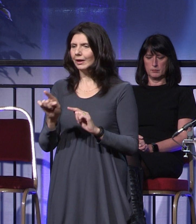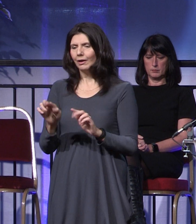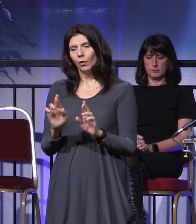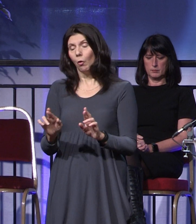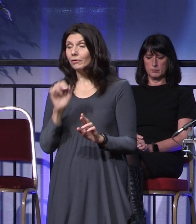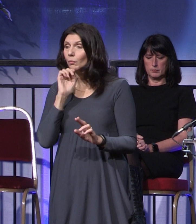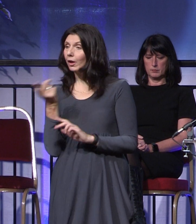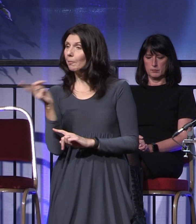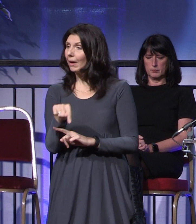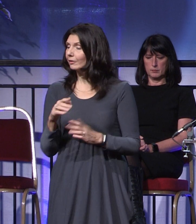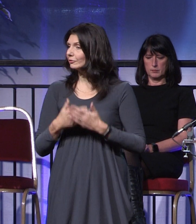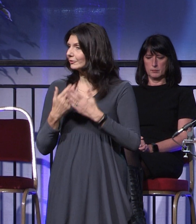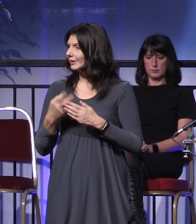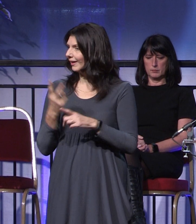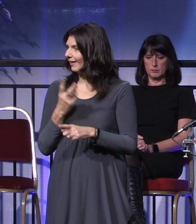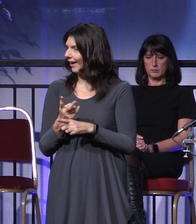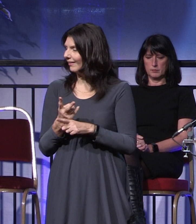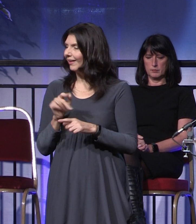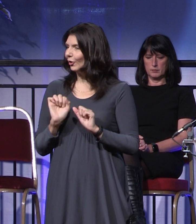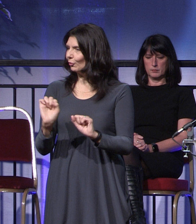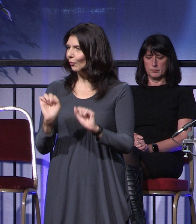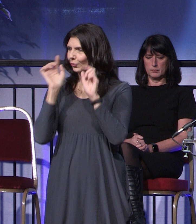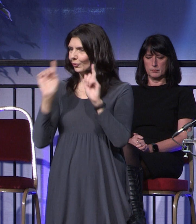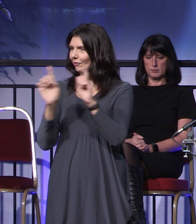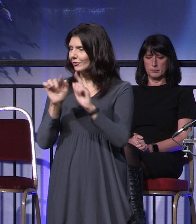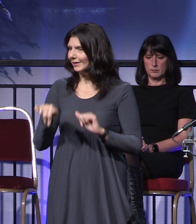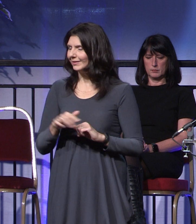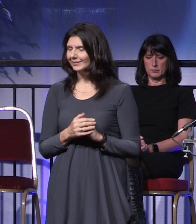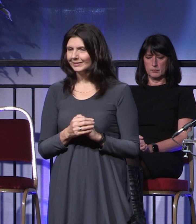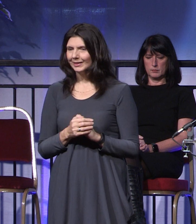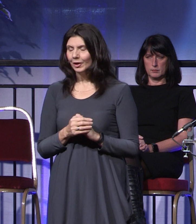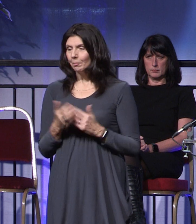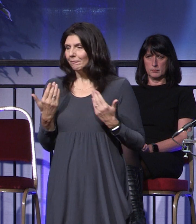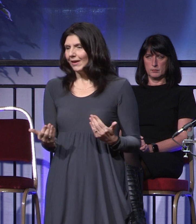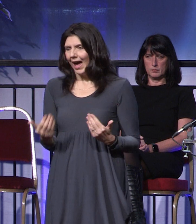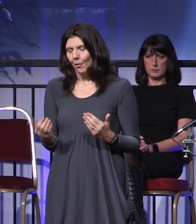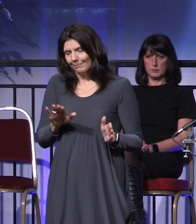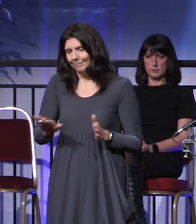return here to your University but for now on behalf of everybody at the